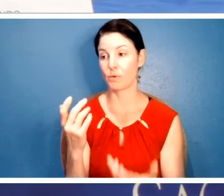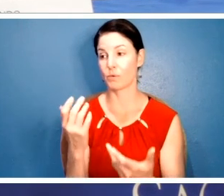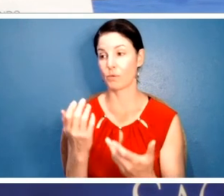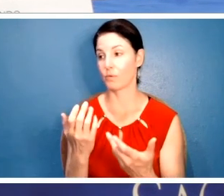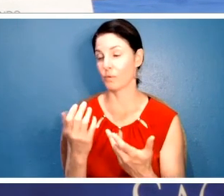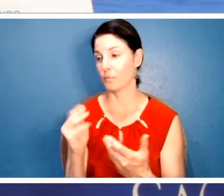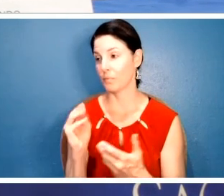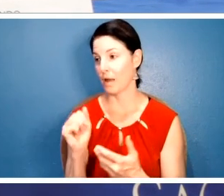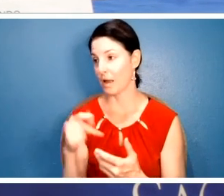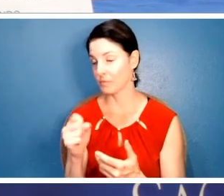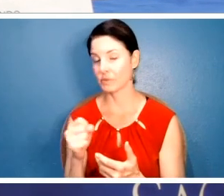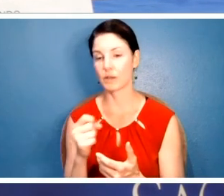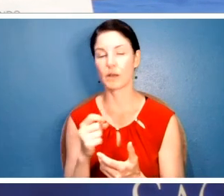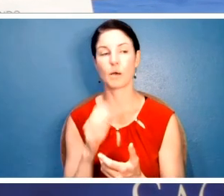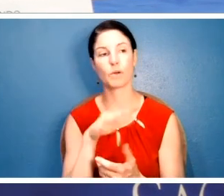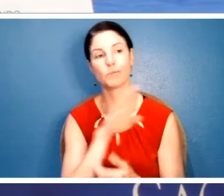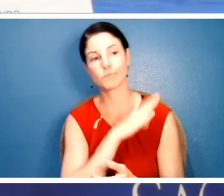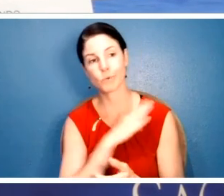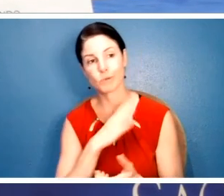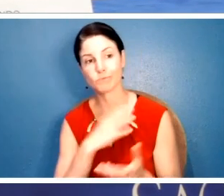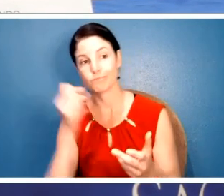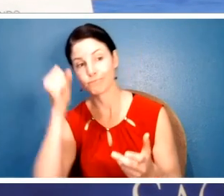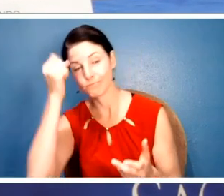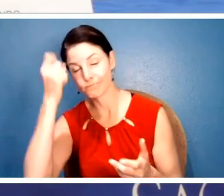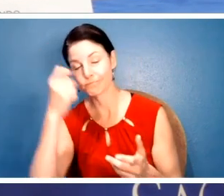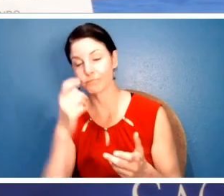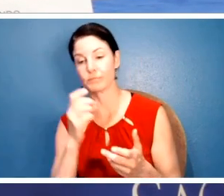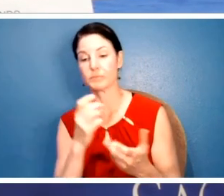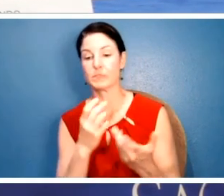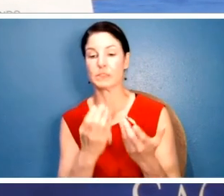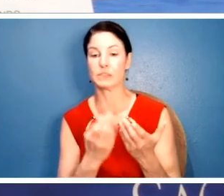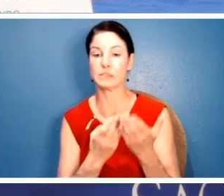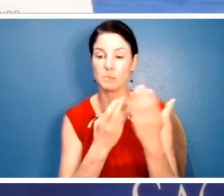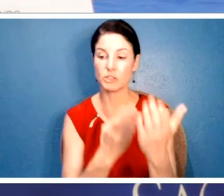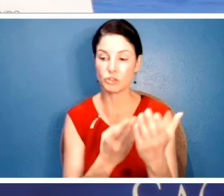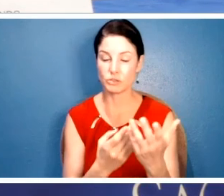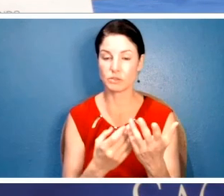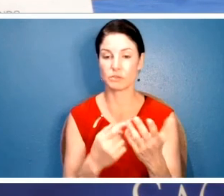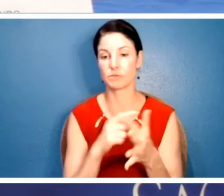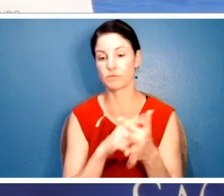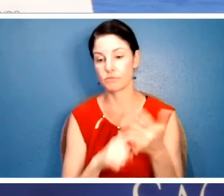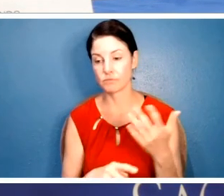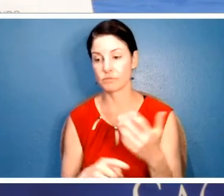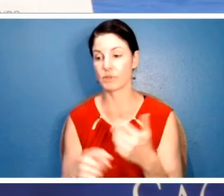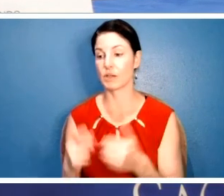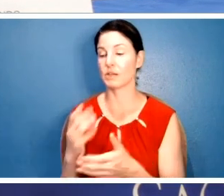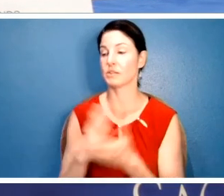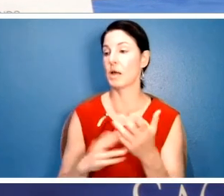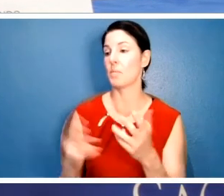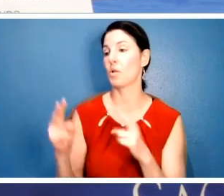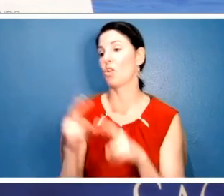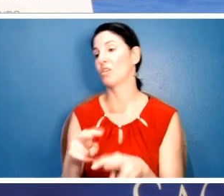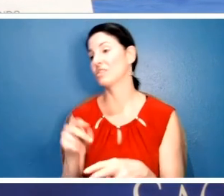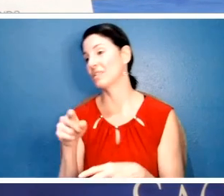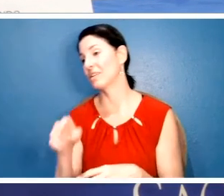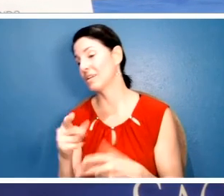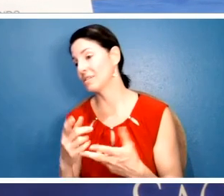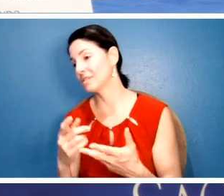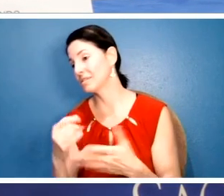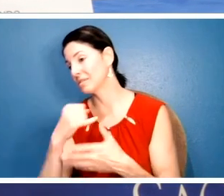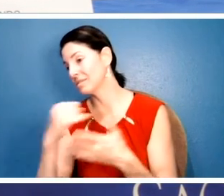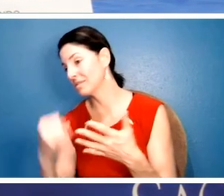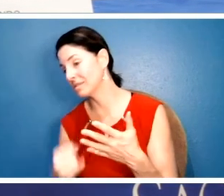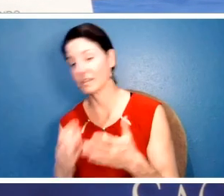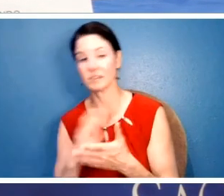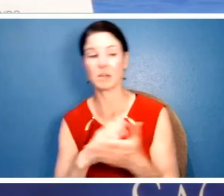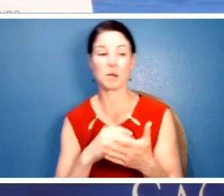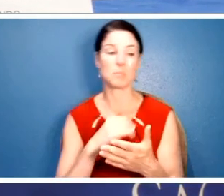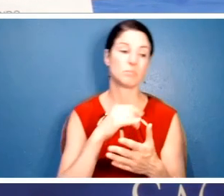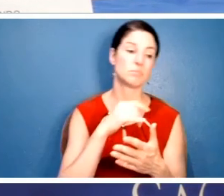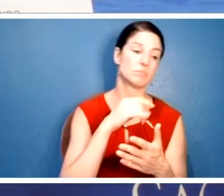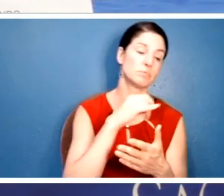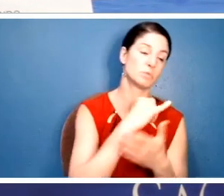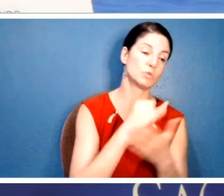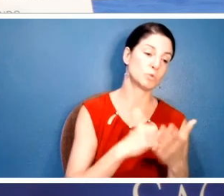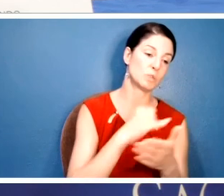Some of them treated the district this way or this way this other way i'll put them in categories and i'll summarize them for the supervisors.